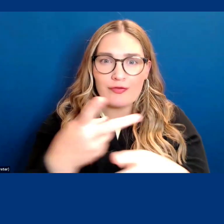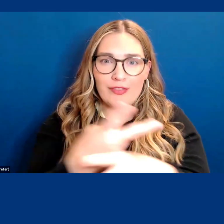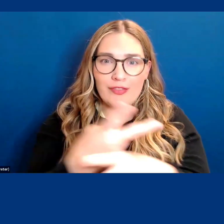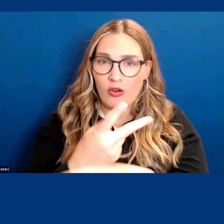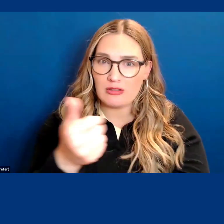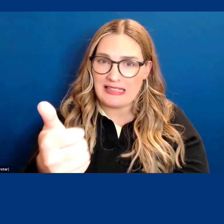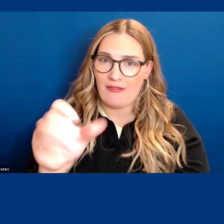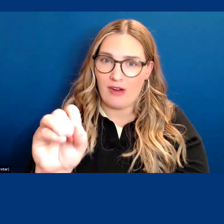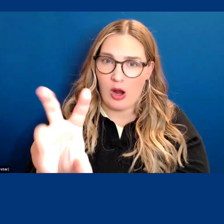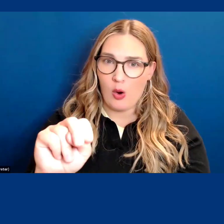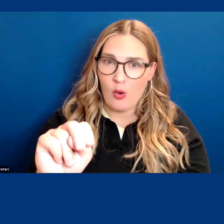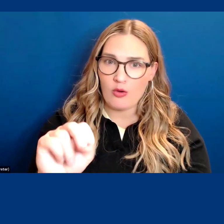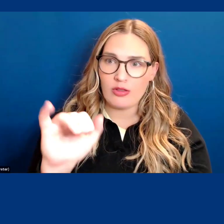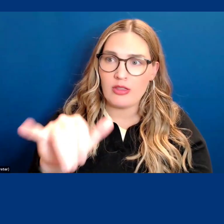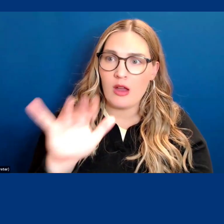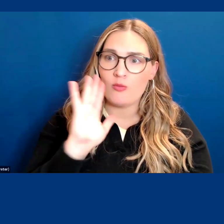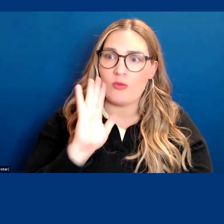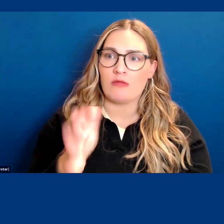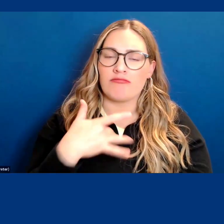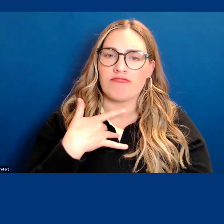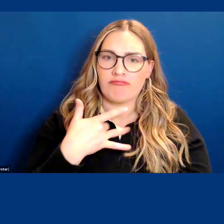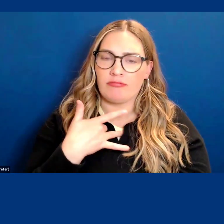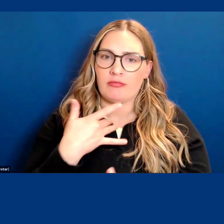were particularly helpful in the postpartum period?